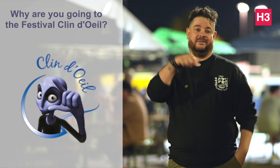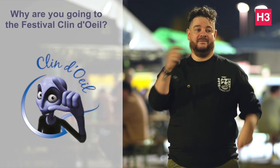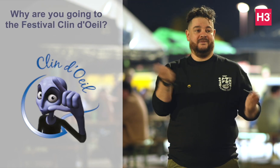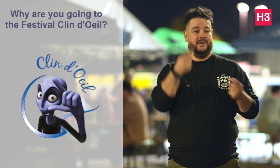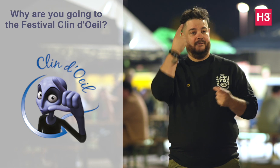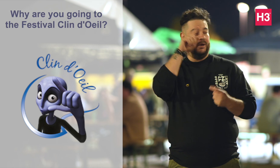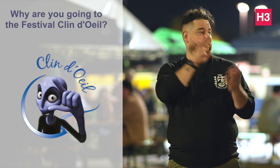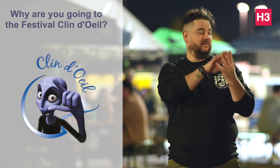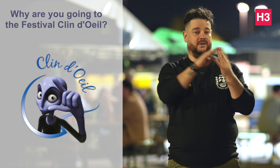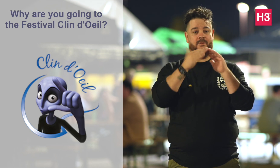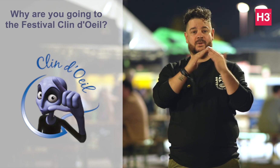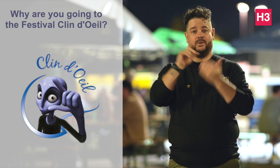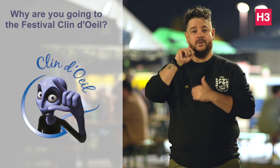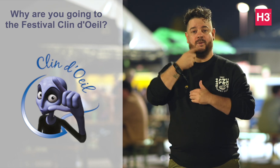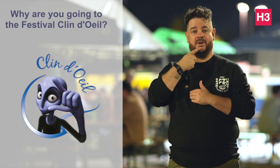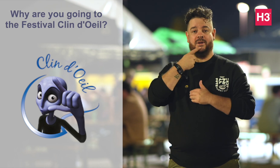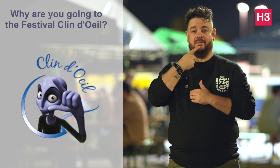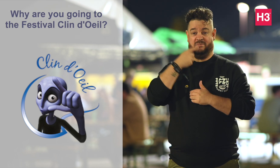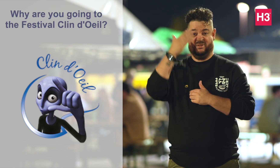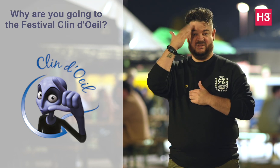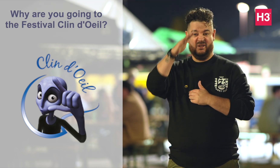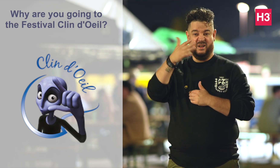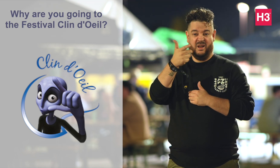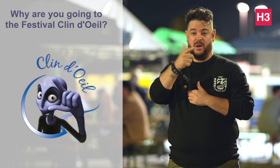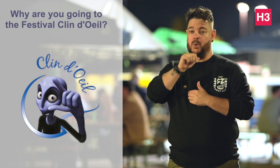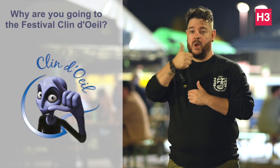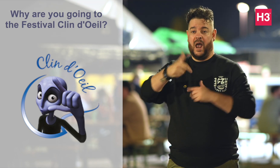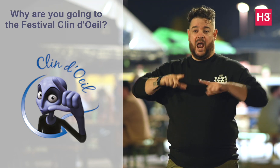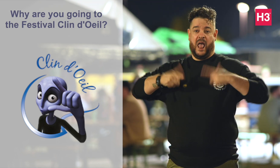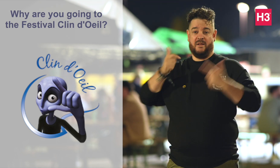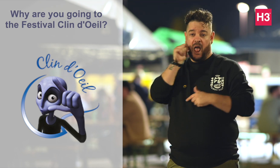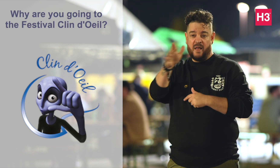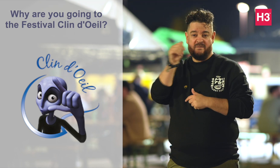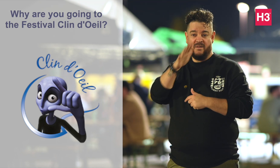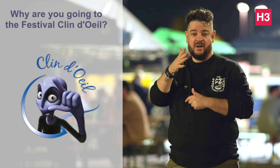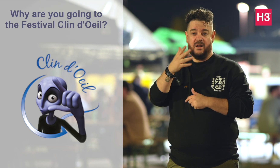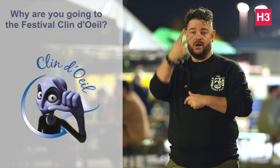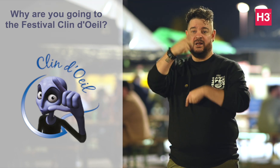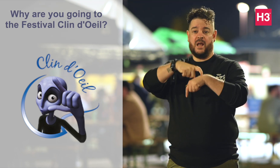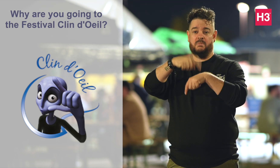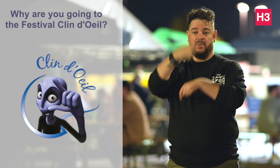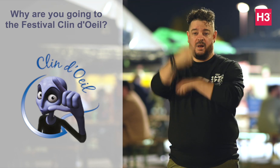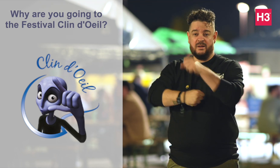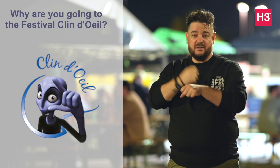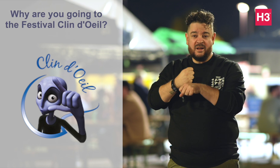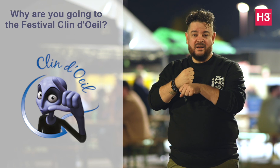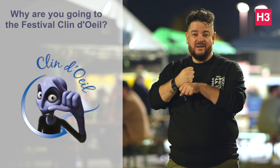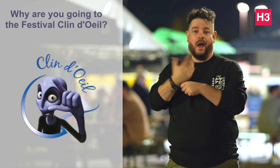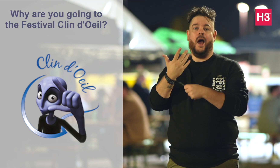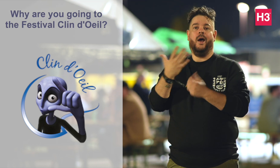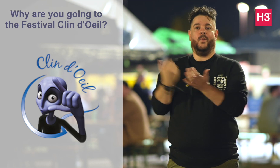The festival happens only once every two years,